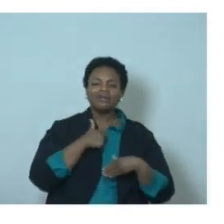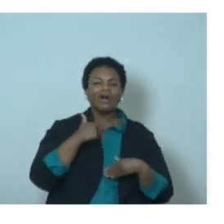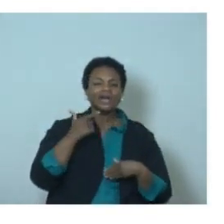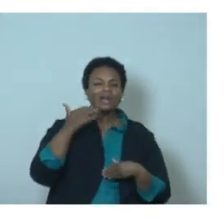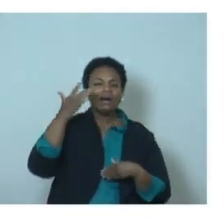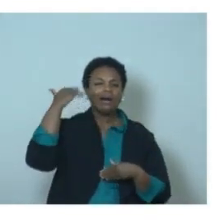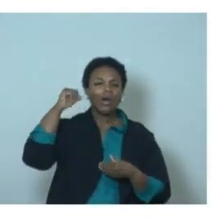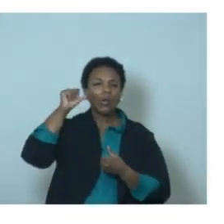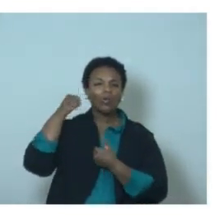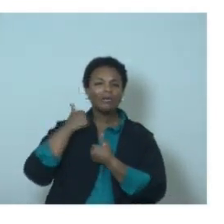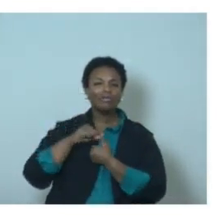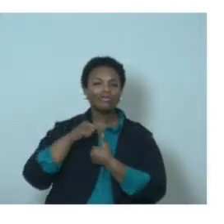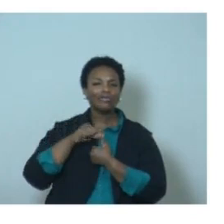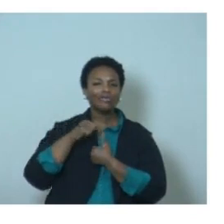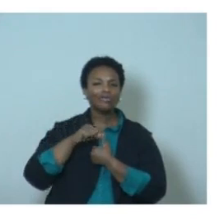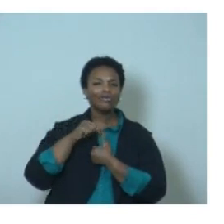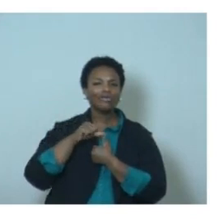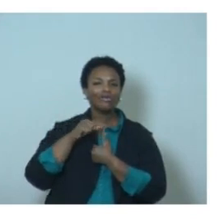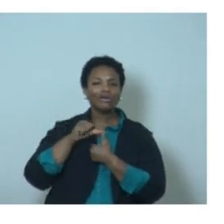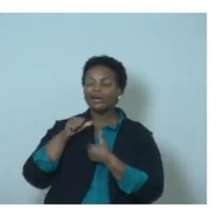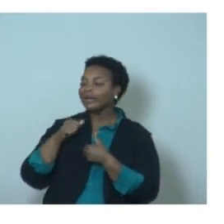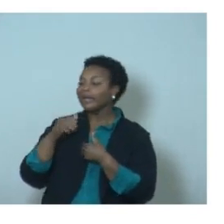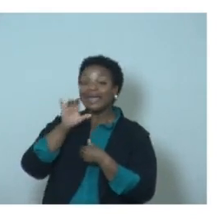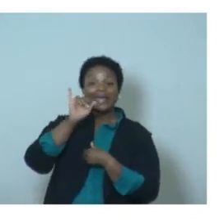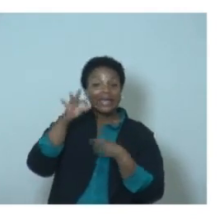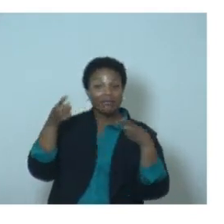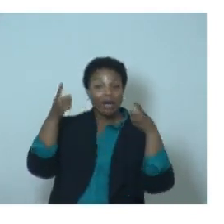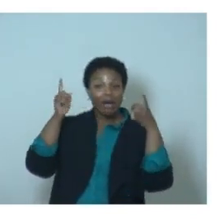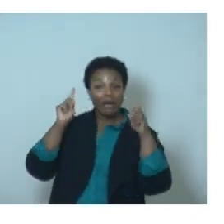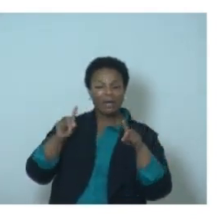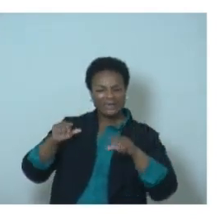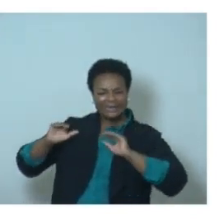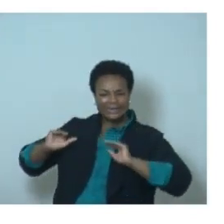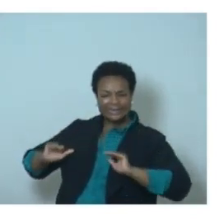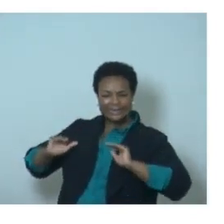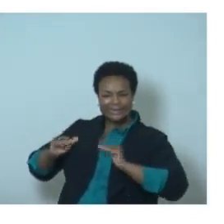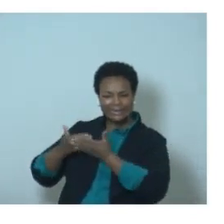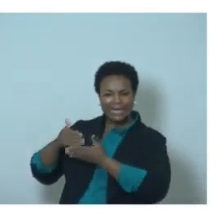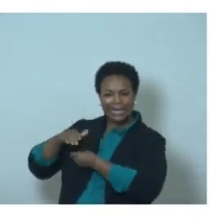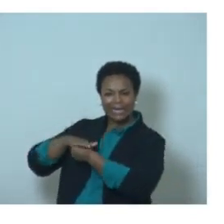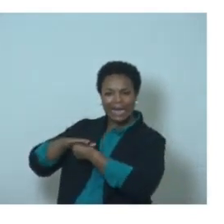SOME OF US ARE OLD ENOUGH. MAYBE I MIGHT BE THE ONLY ONE IN THE ROOM.